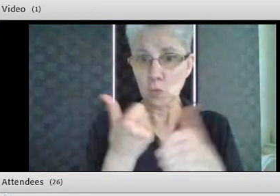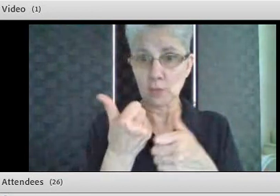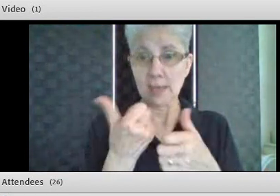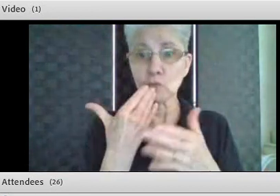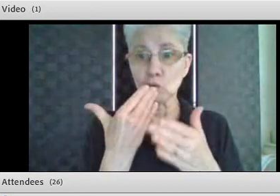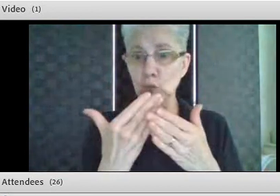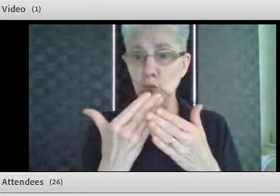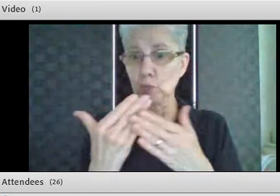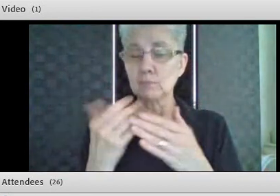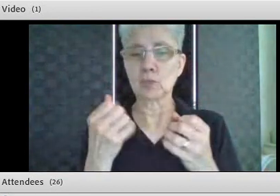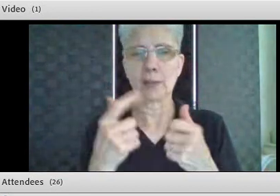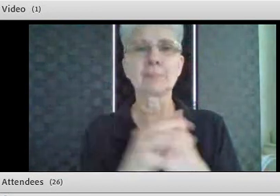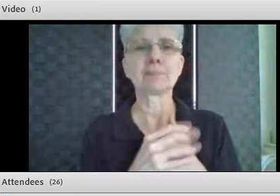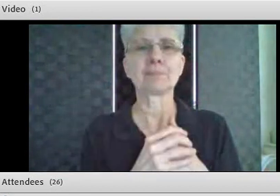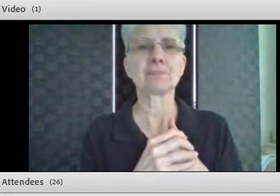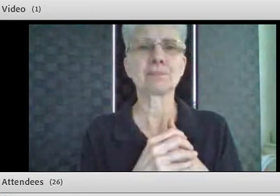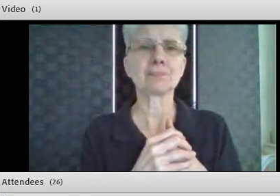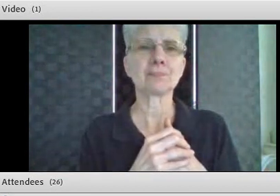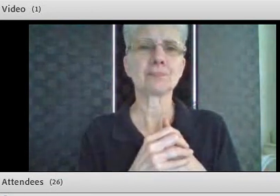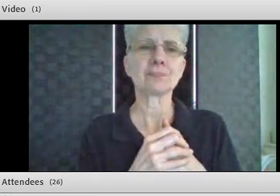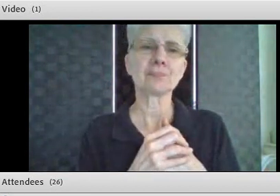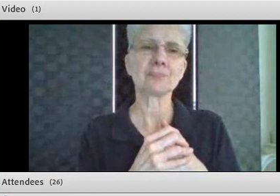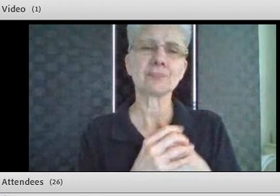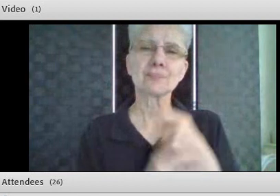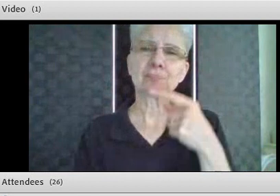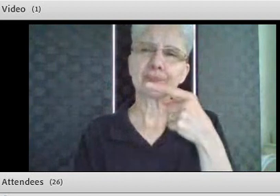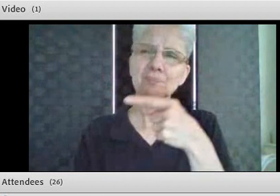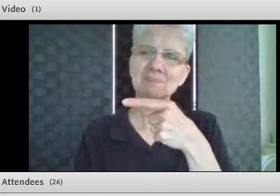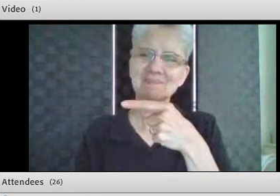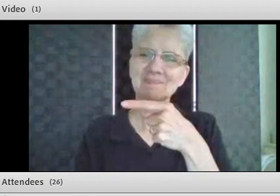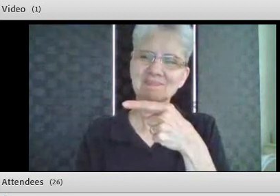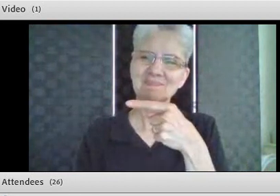Hilary: Technology, you know. How are we doing out there, by the way?